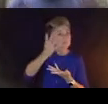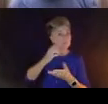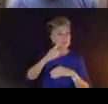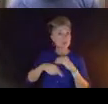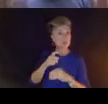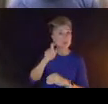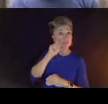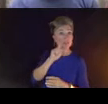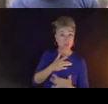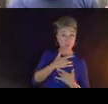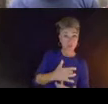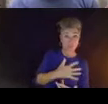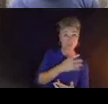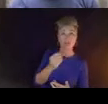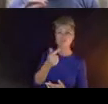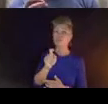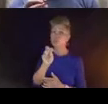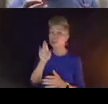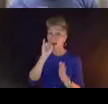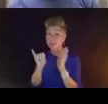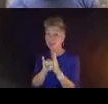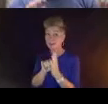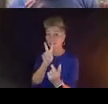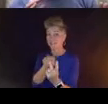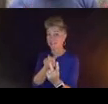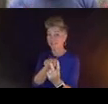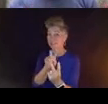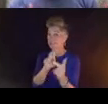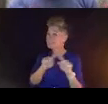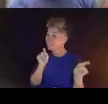So two very different things, but it allows the process to begin,